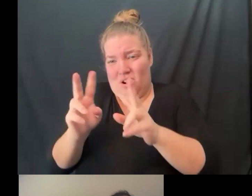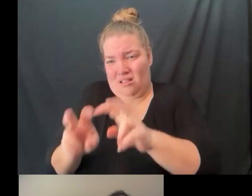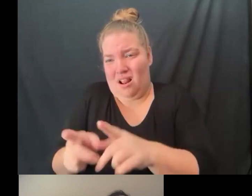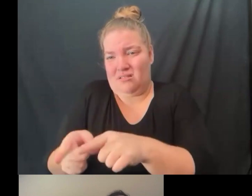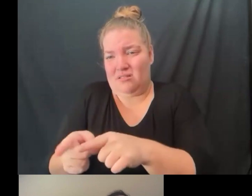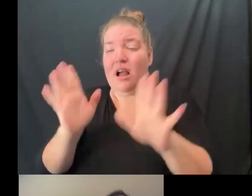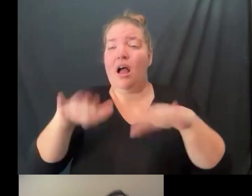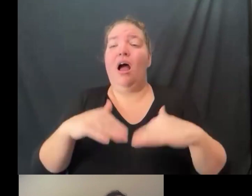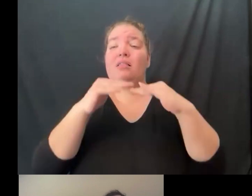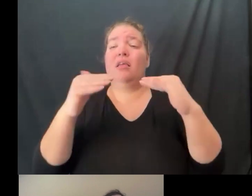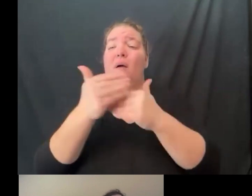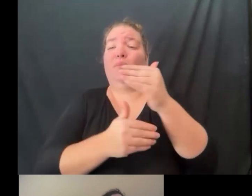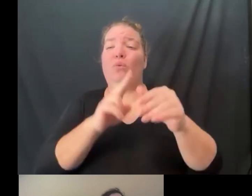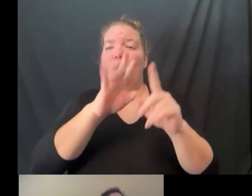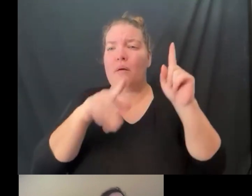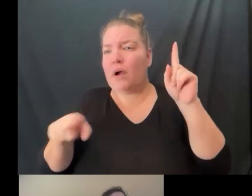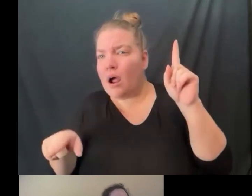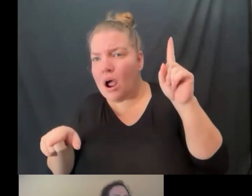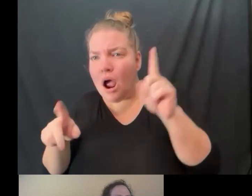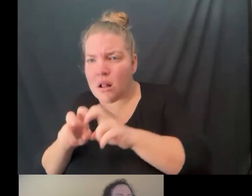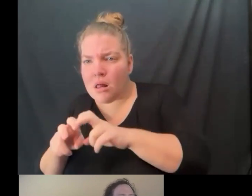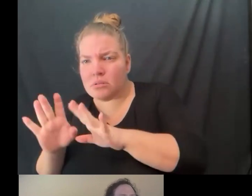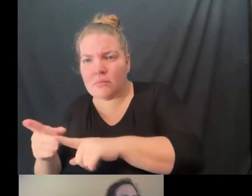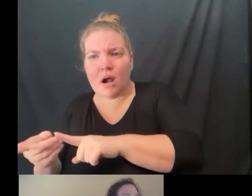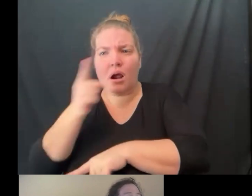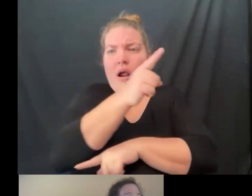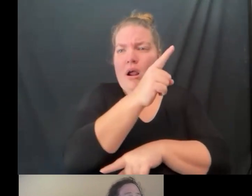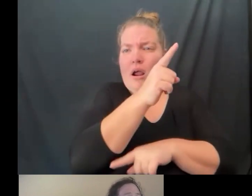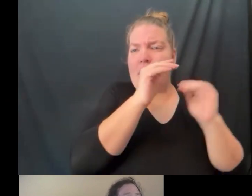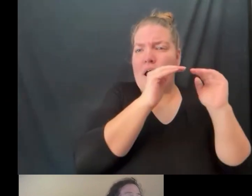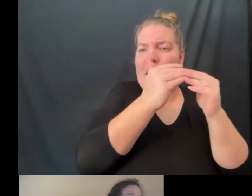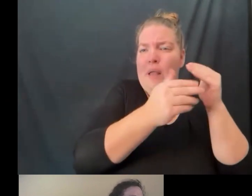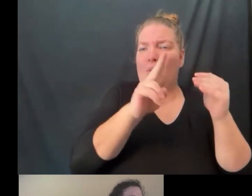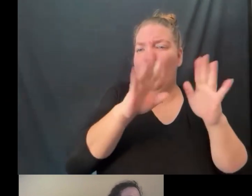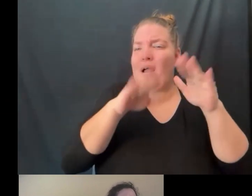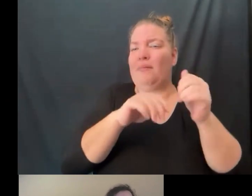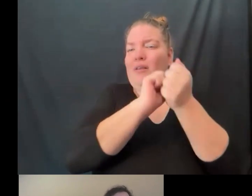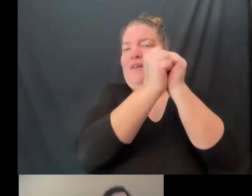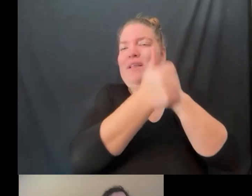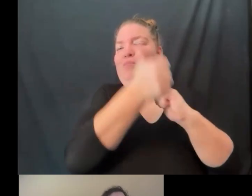it would kind of say, hm, you'd think the next shoe would drop. The mobile apps that were assessed